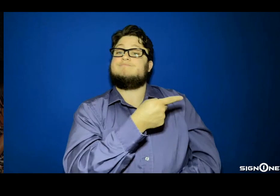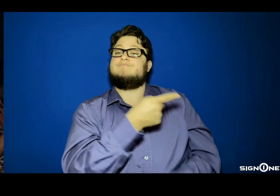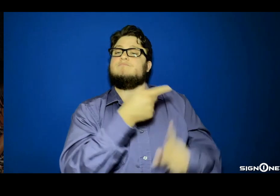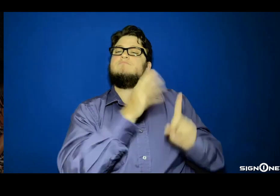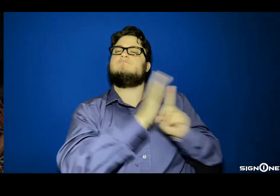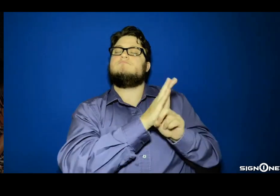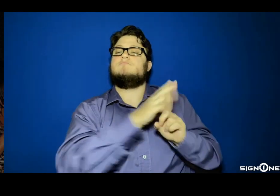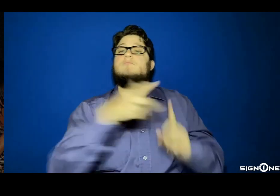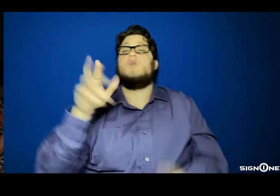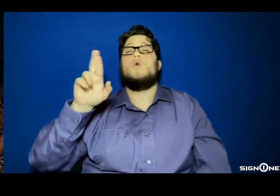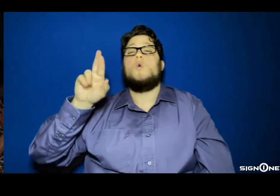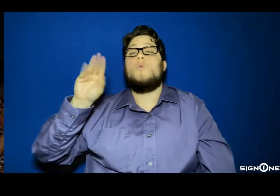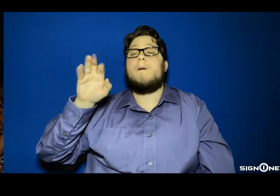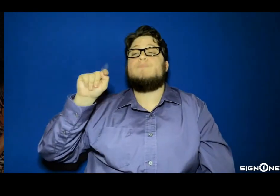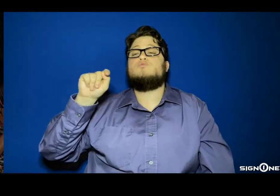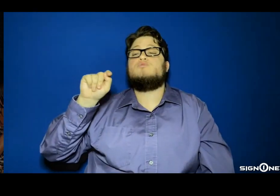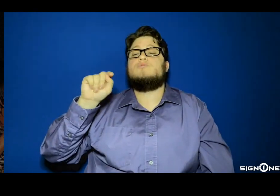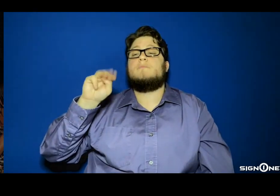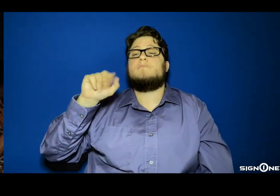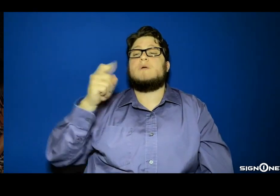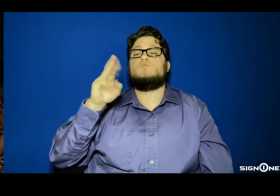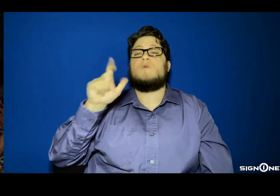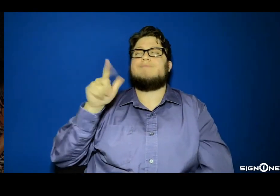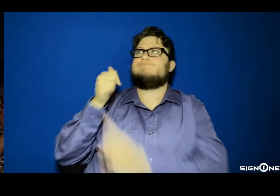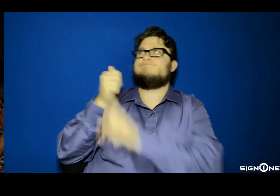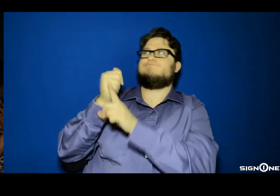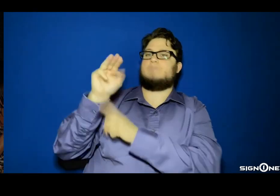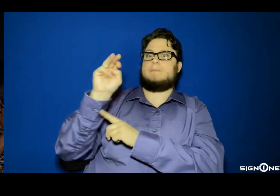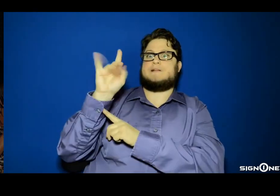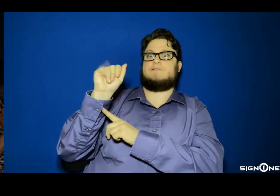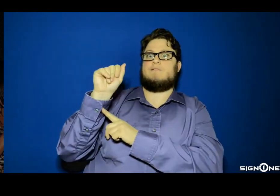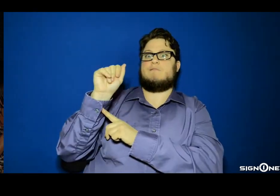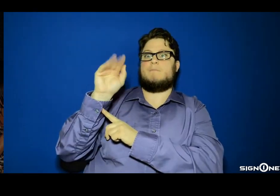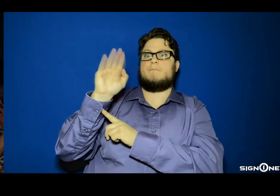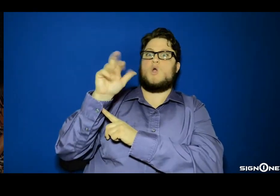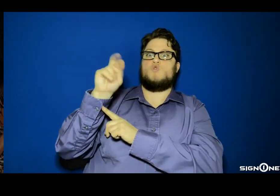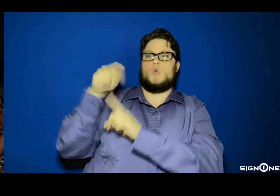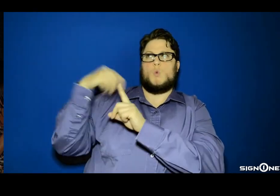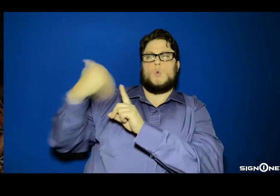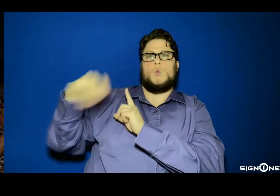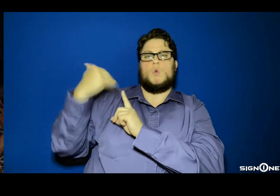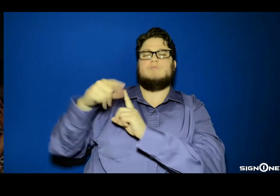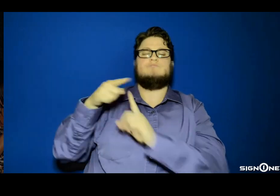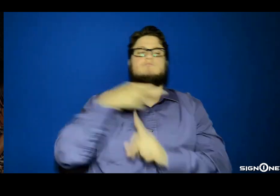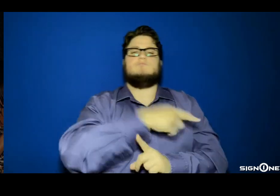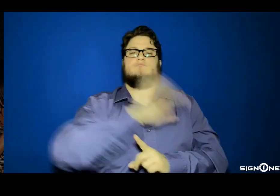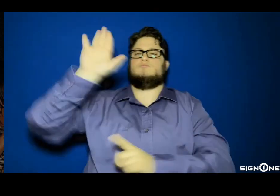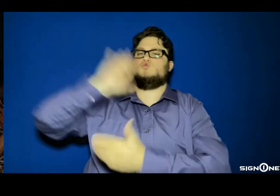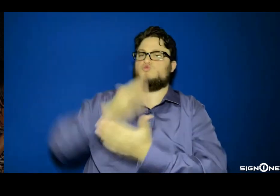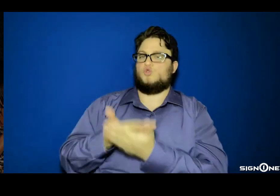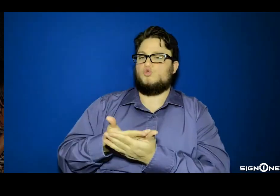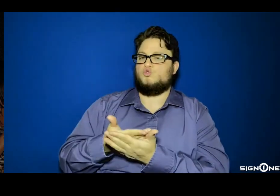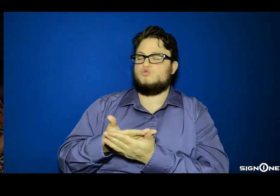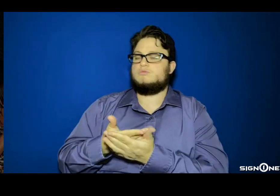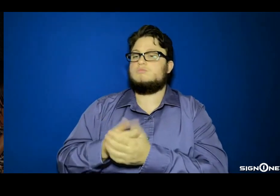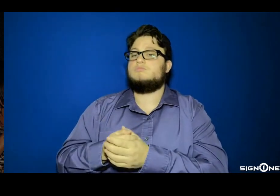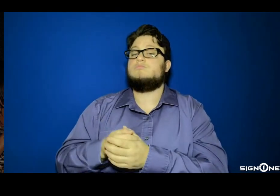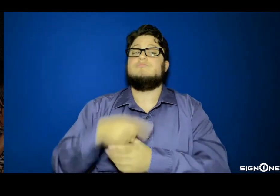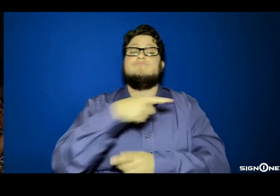Ghislaine is the daughter of the media Baron Robert Maxwell.